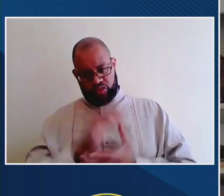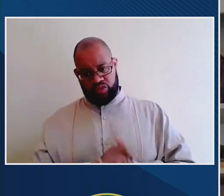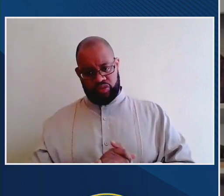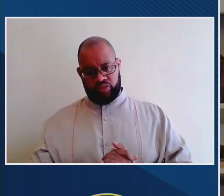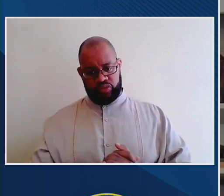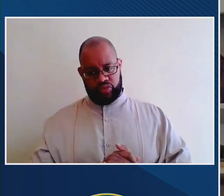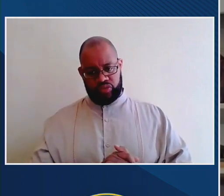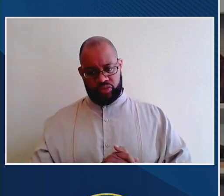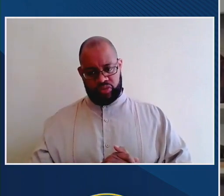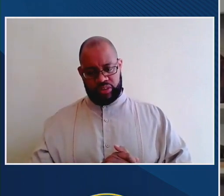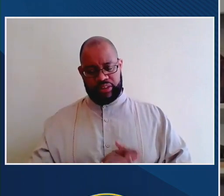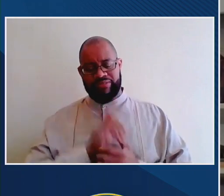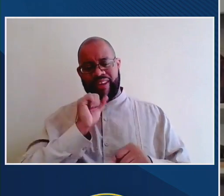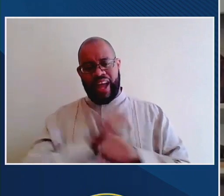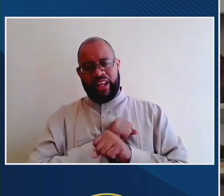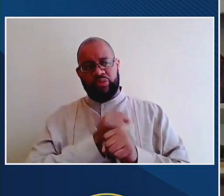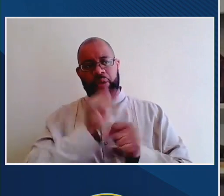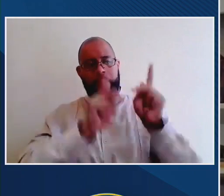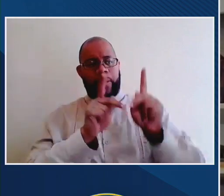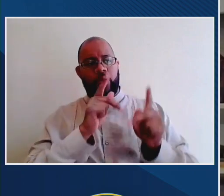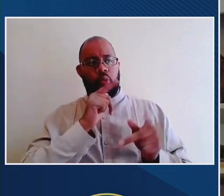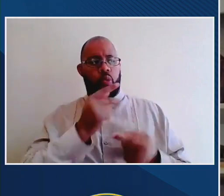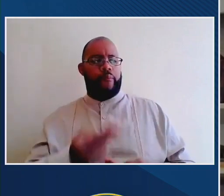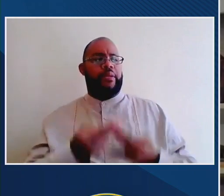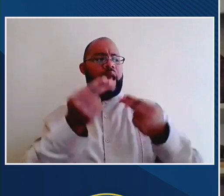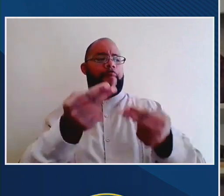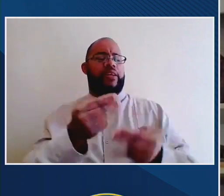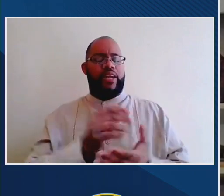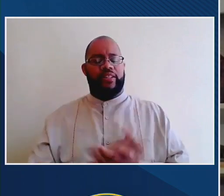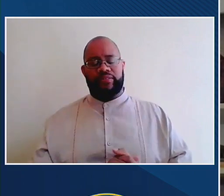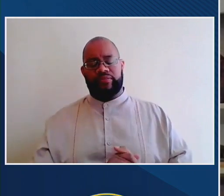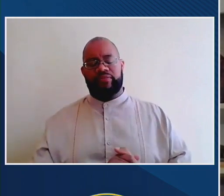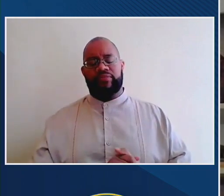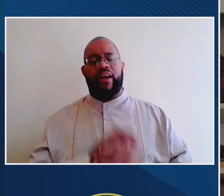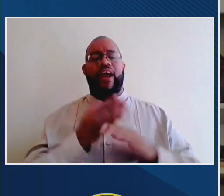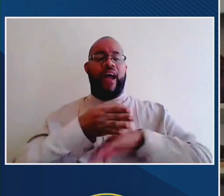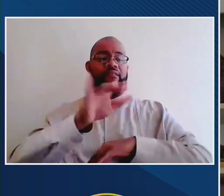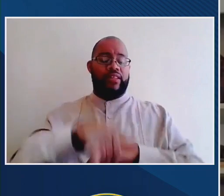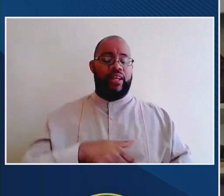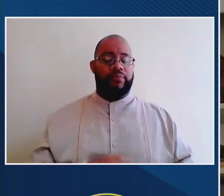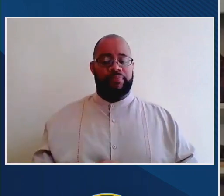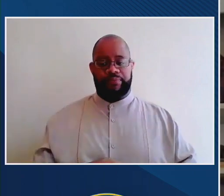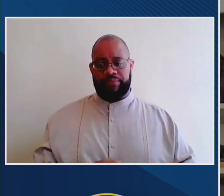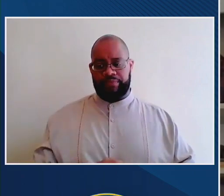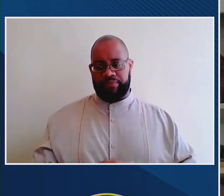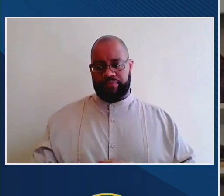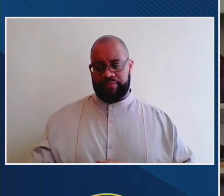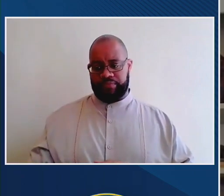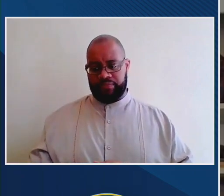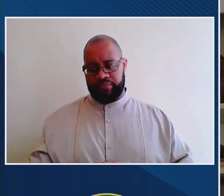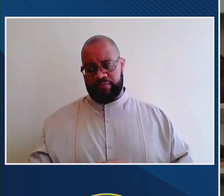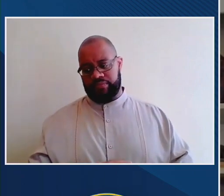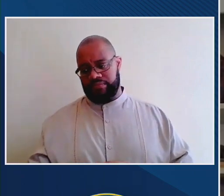actual individuals who've been nominated subsequent to that, if that's what you want